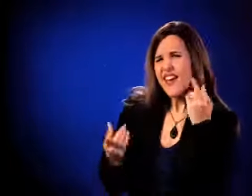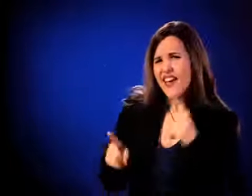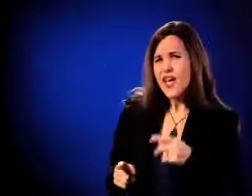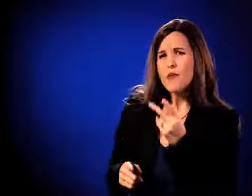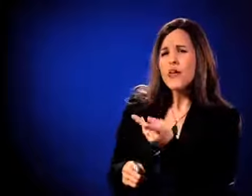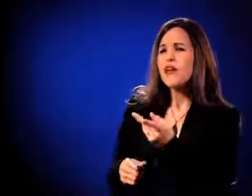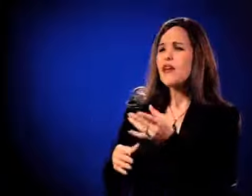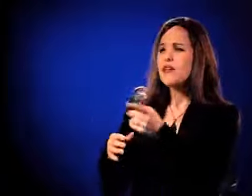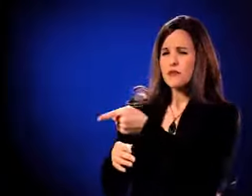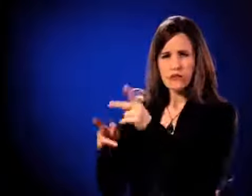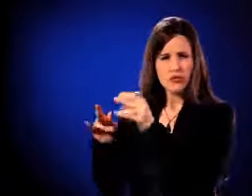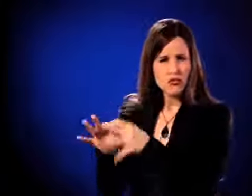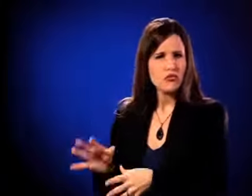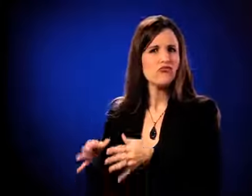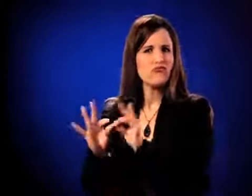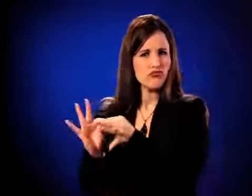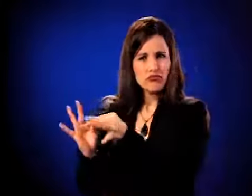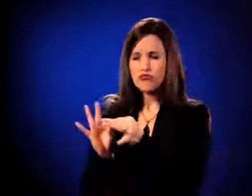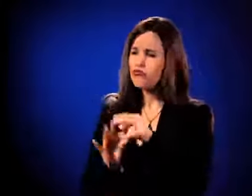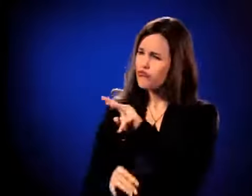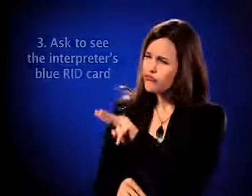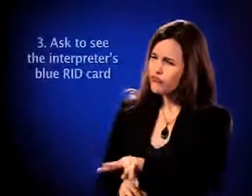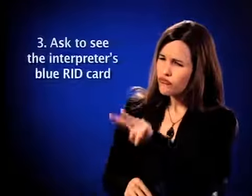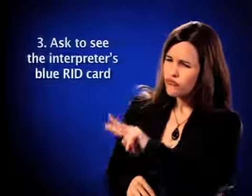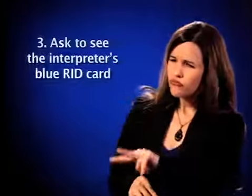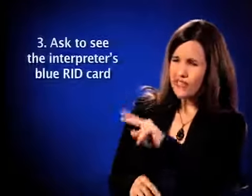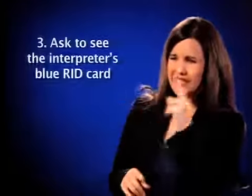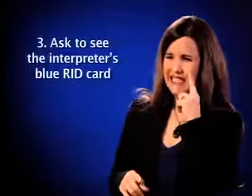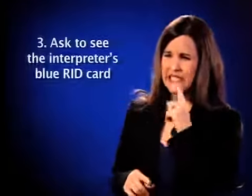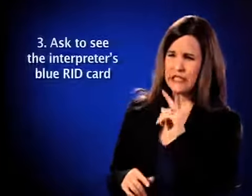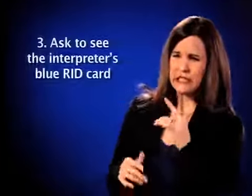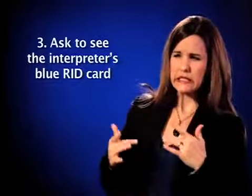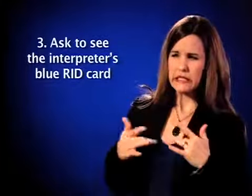If you're questioning whether or not the interpreter is qualified to work in medical settings,